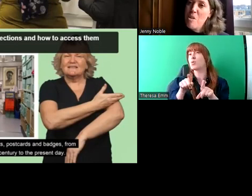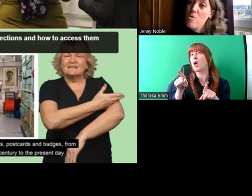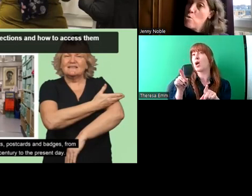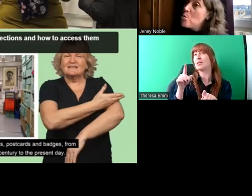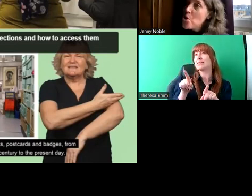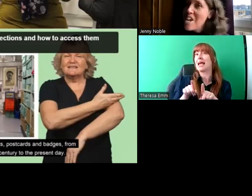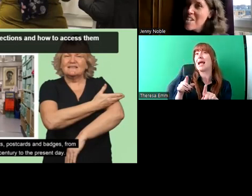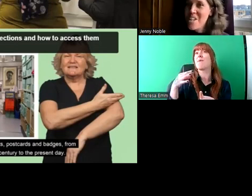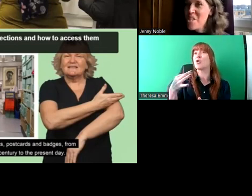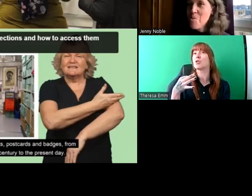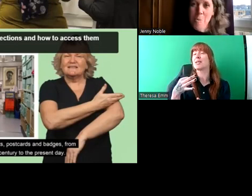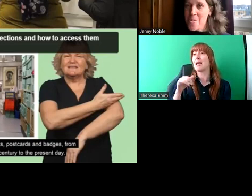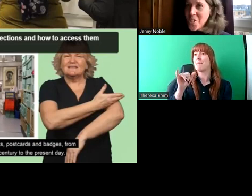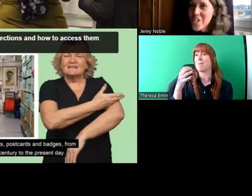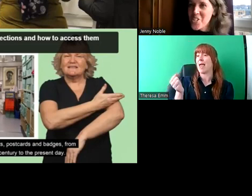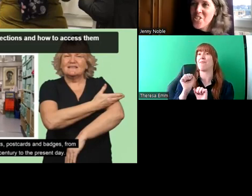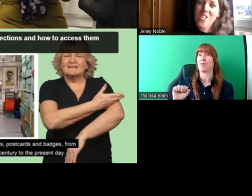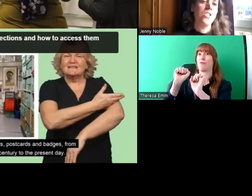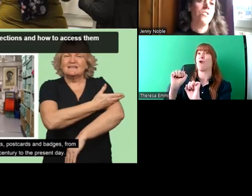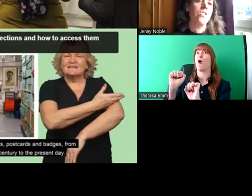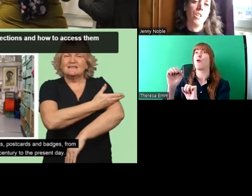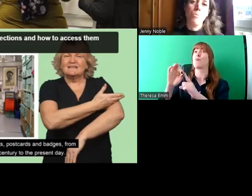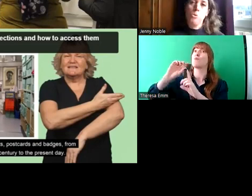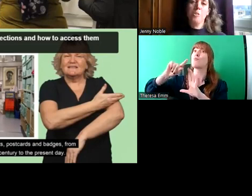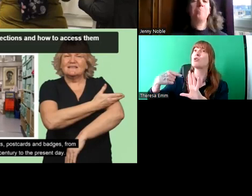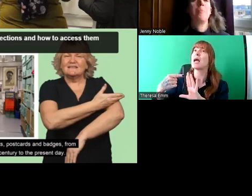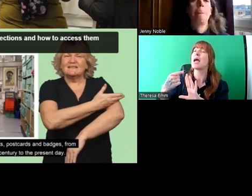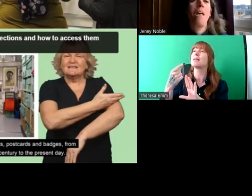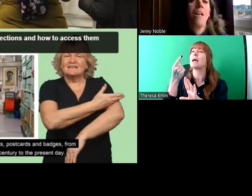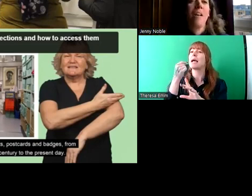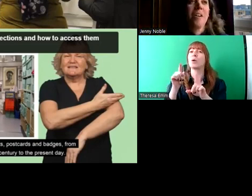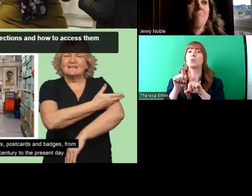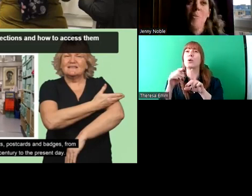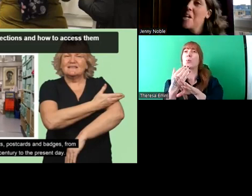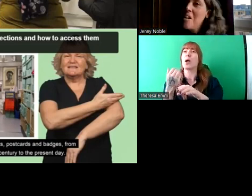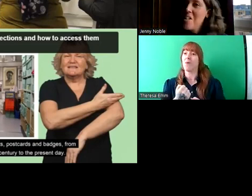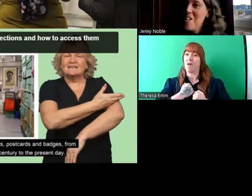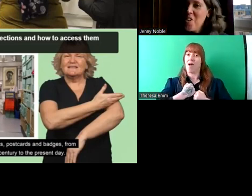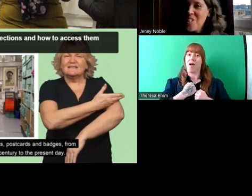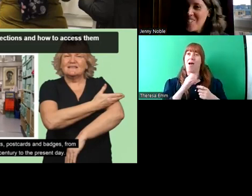of them have their own projects and they will work with our collections to develop those. We nod it